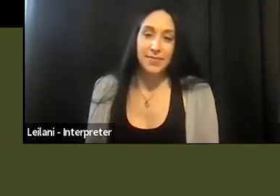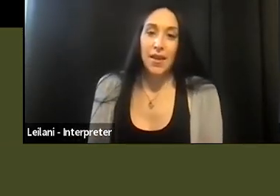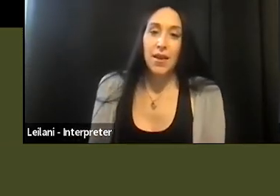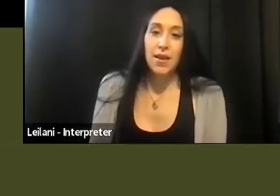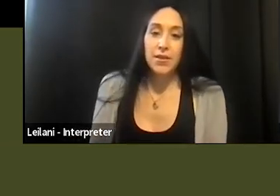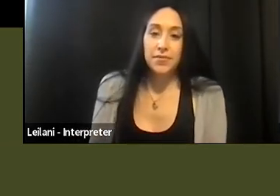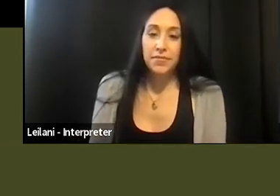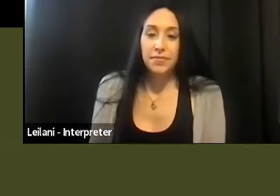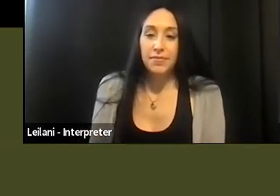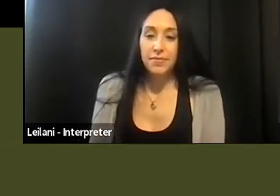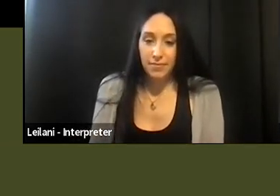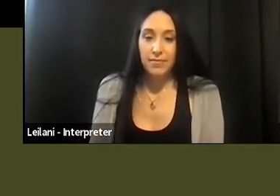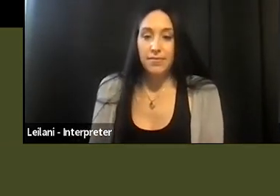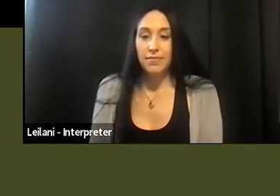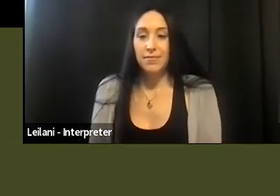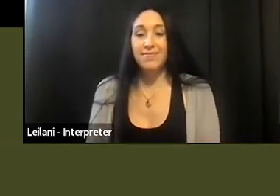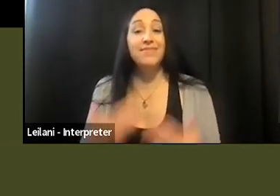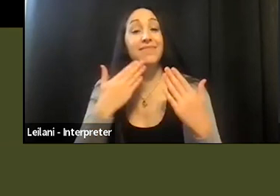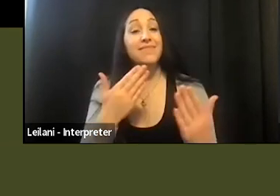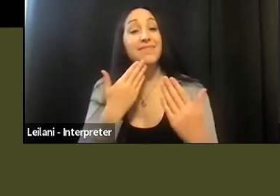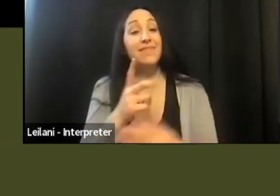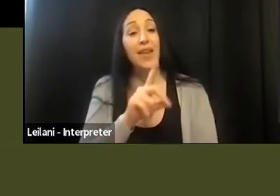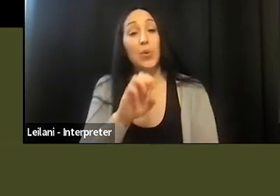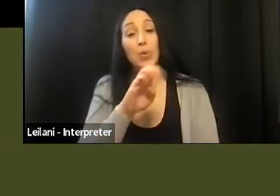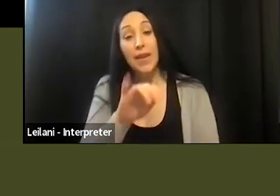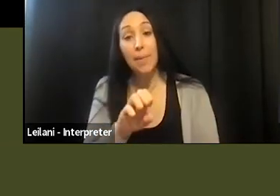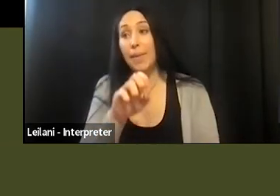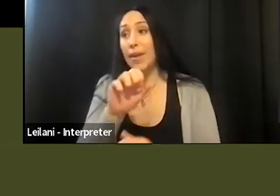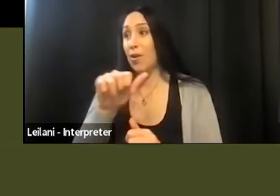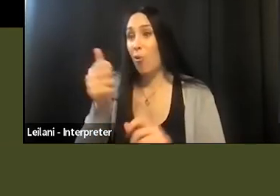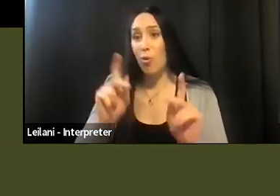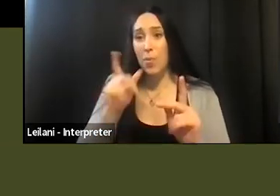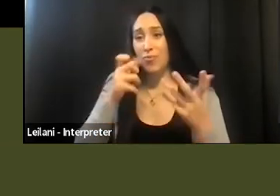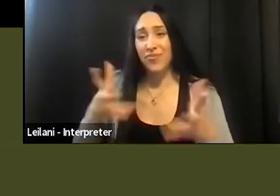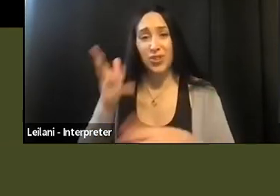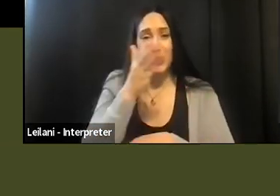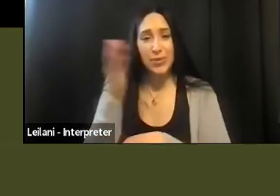[Ire] Thank you, Debbie. And thank you everybody that presented and everybody that's here, and don't worry,